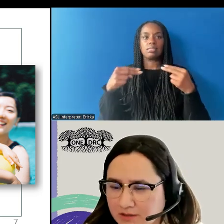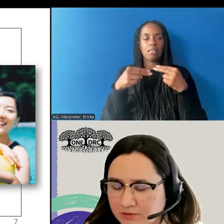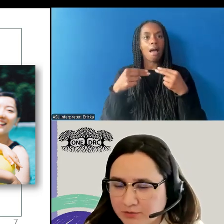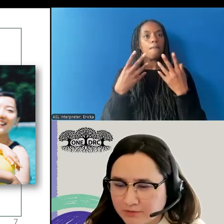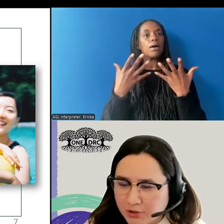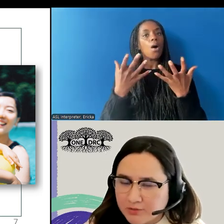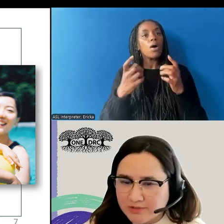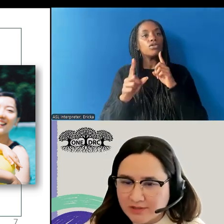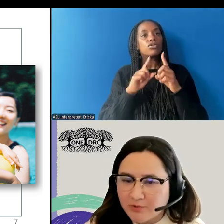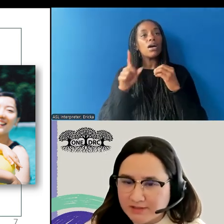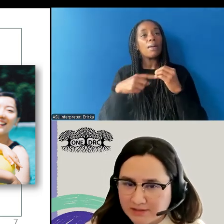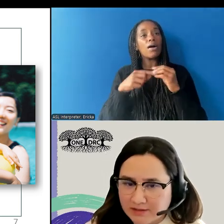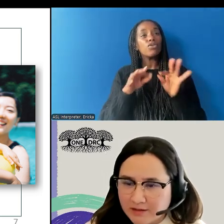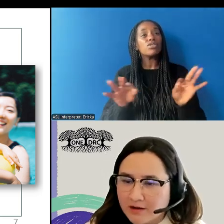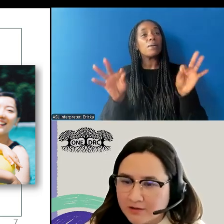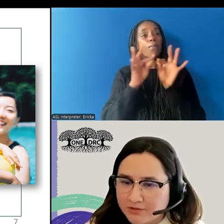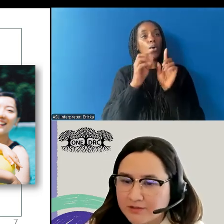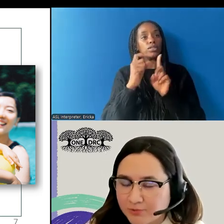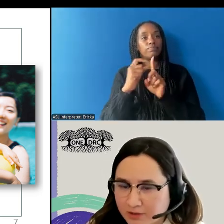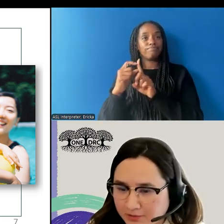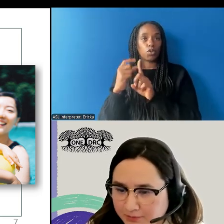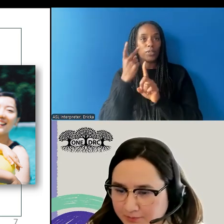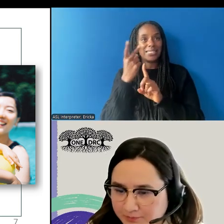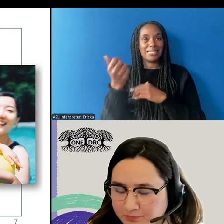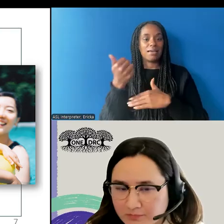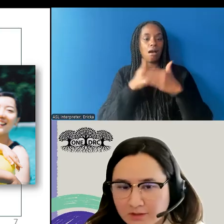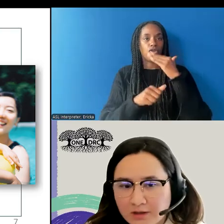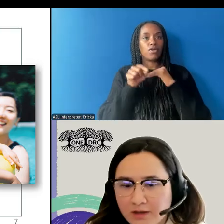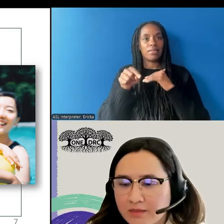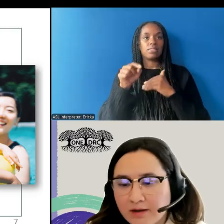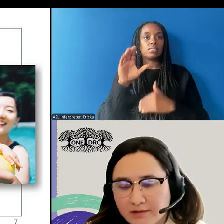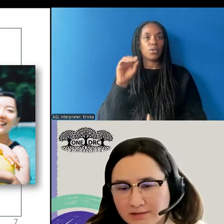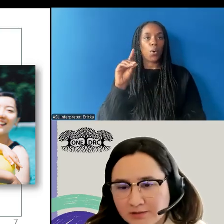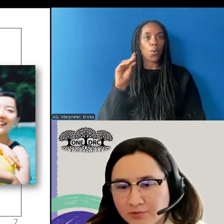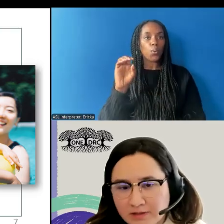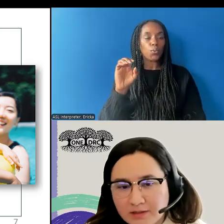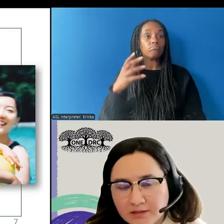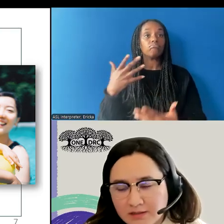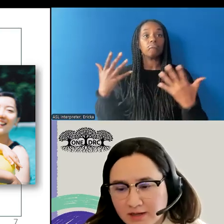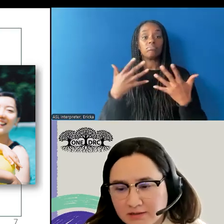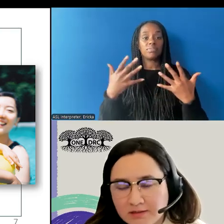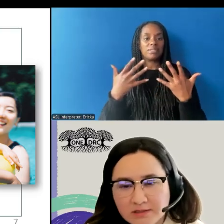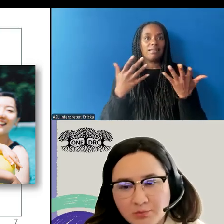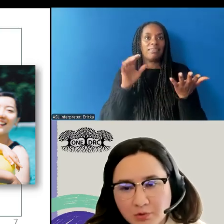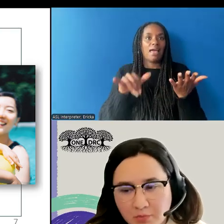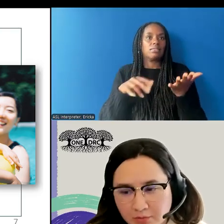sort of terms that we see under this WIC code. And that is really the intent is to promote